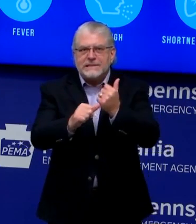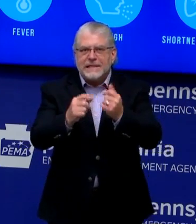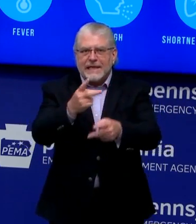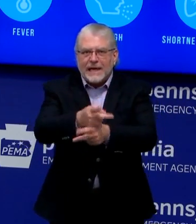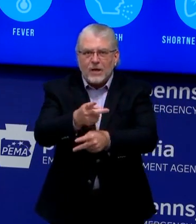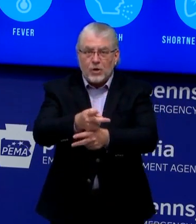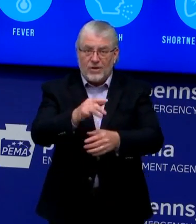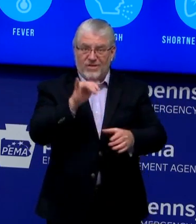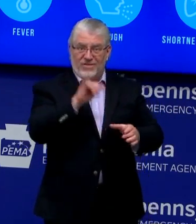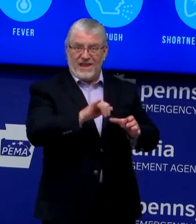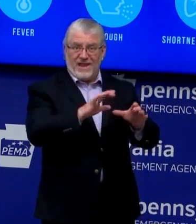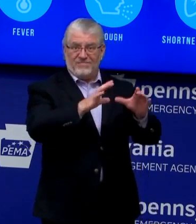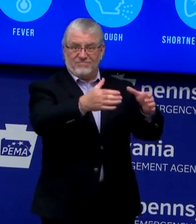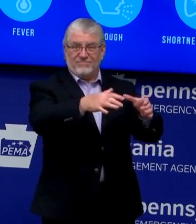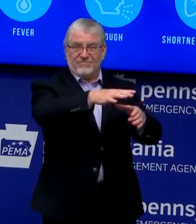AND PERSONAL CARE HOMES.